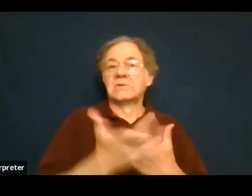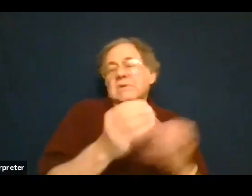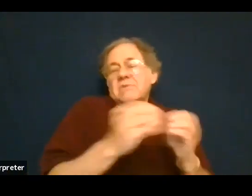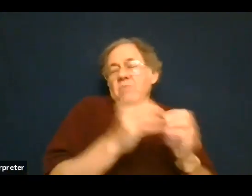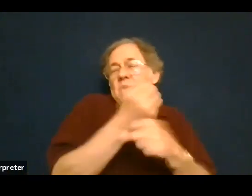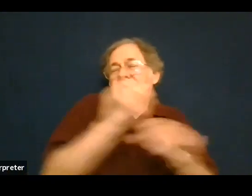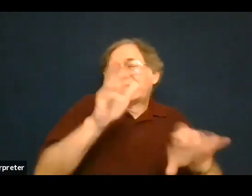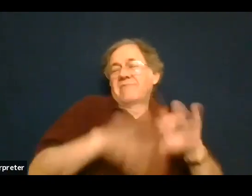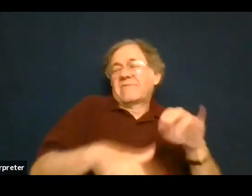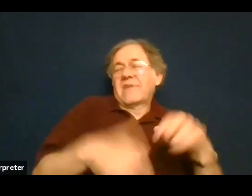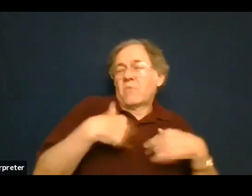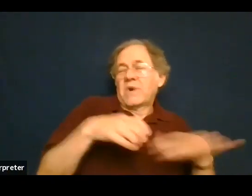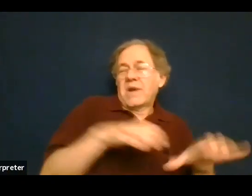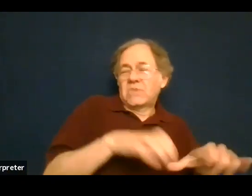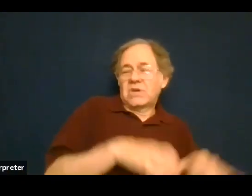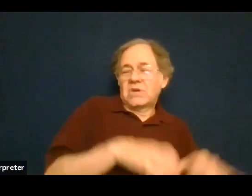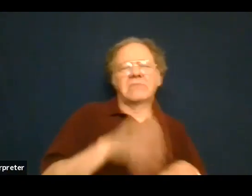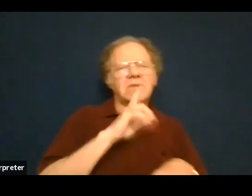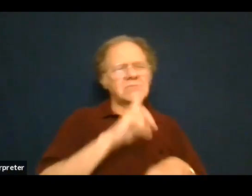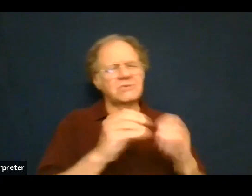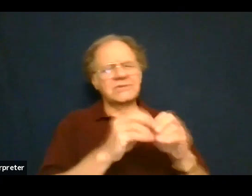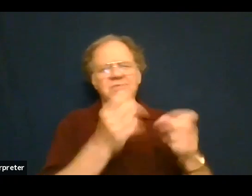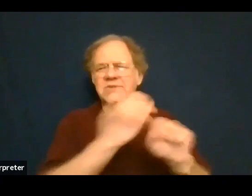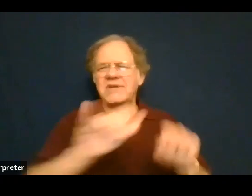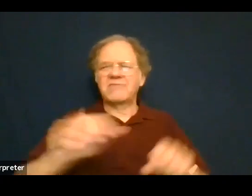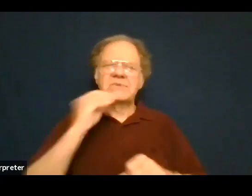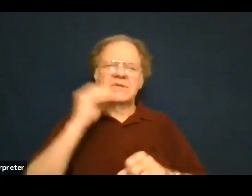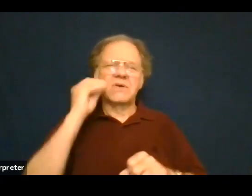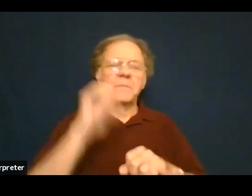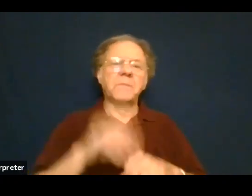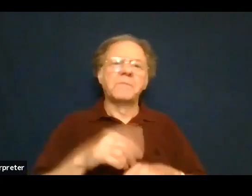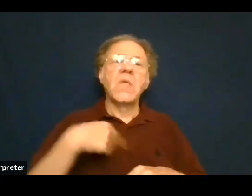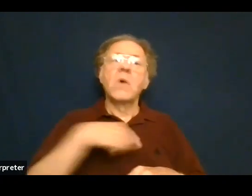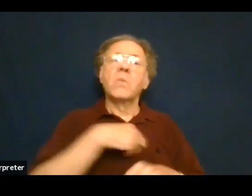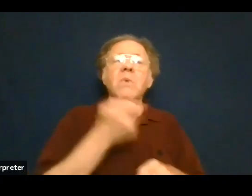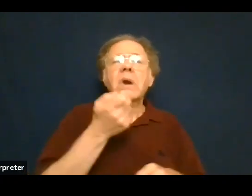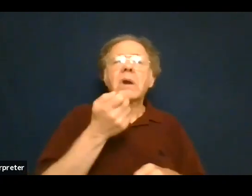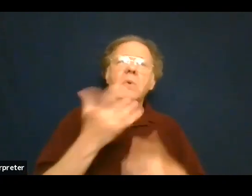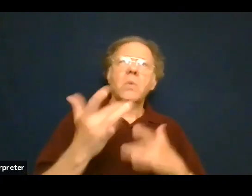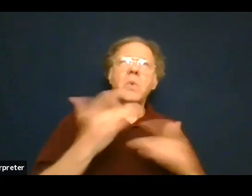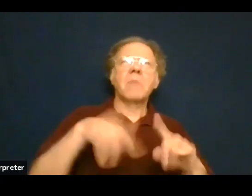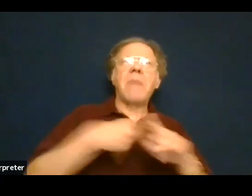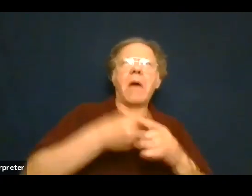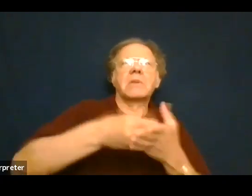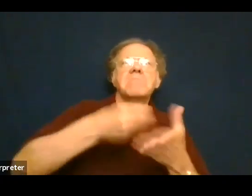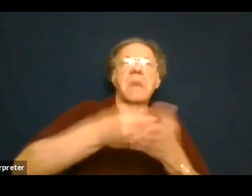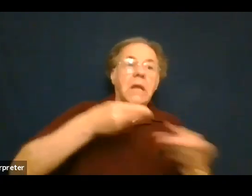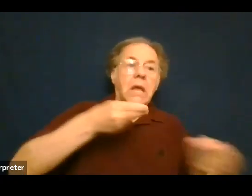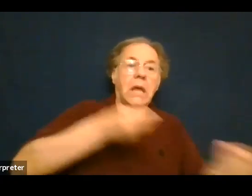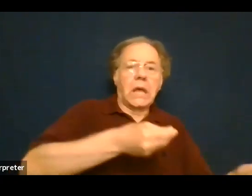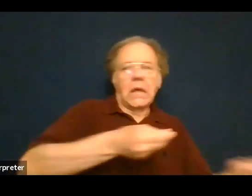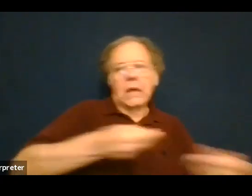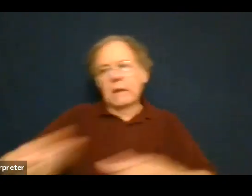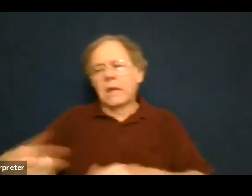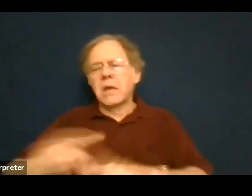I'm sure it's safer. And we worry a little bit about diversion of resources. But otherwise, we're back to business.